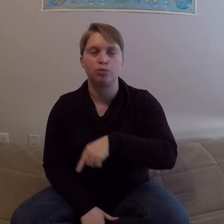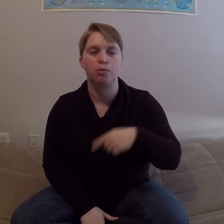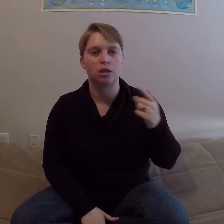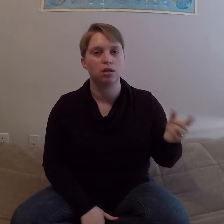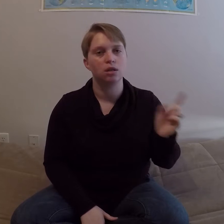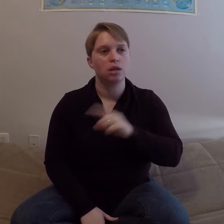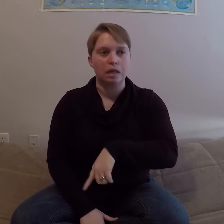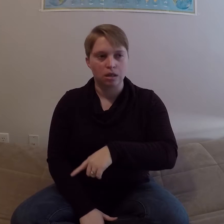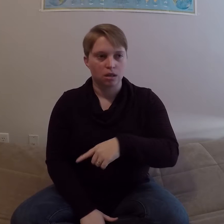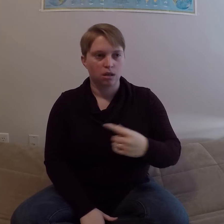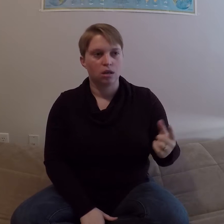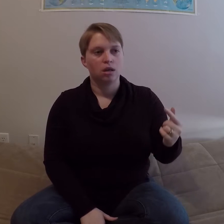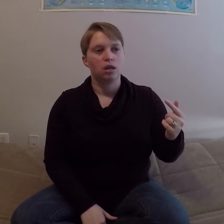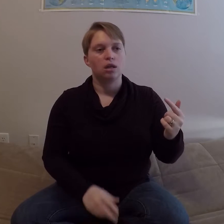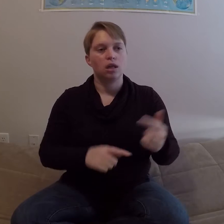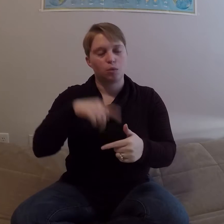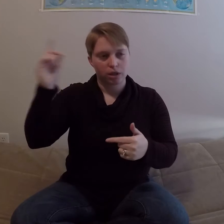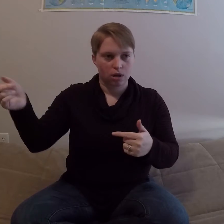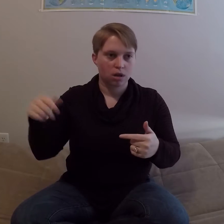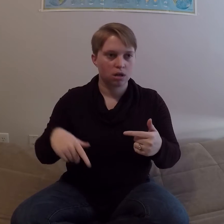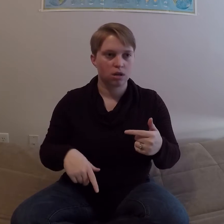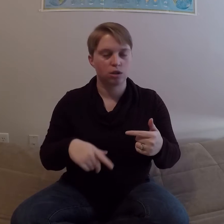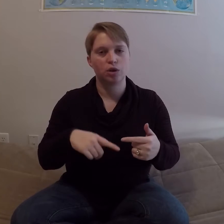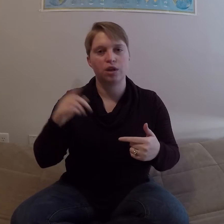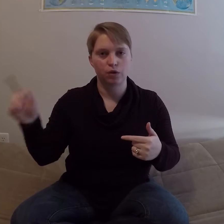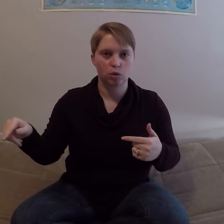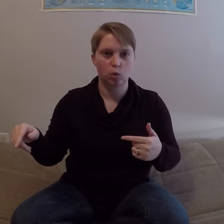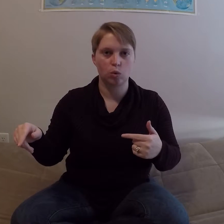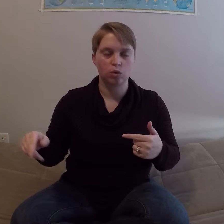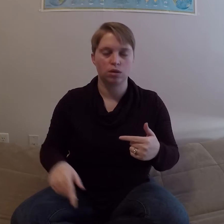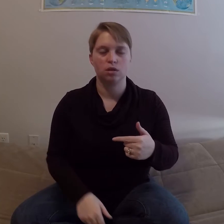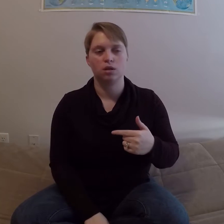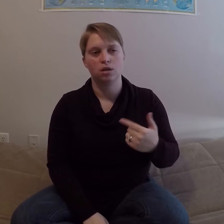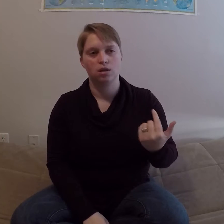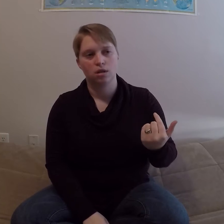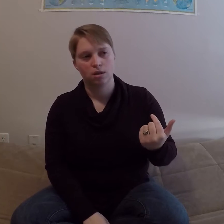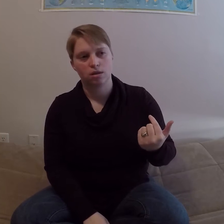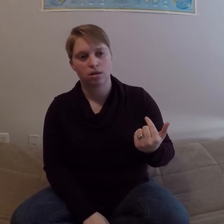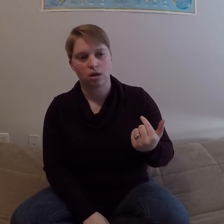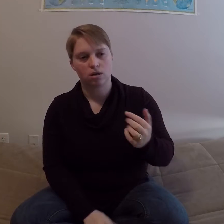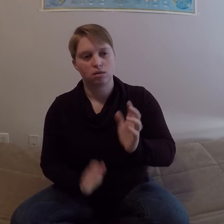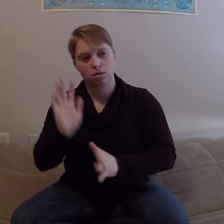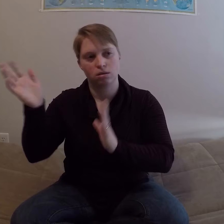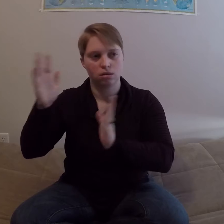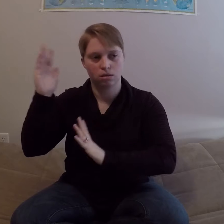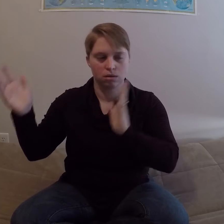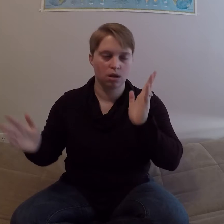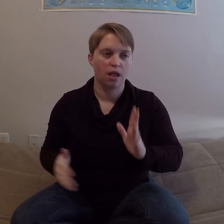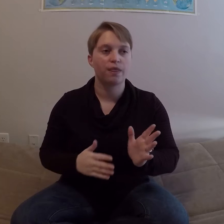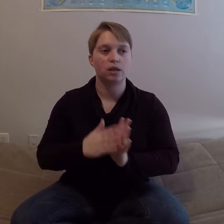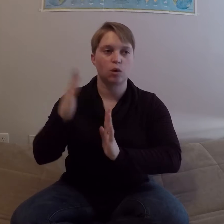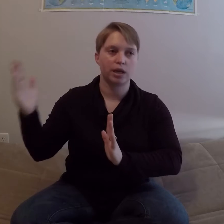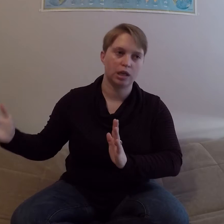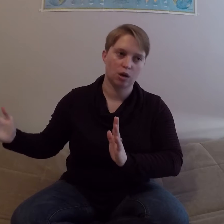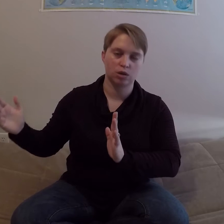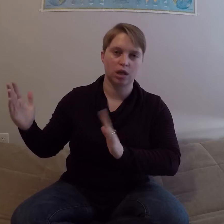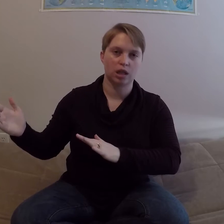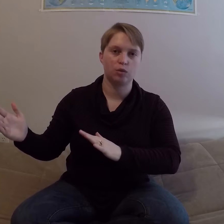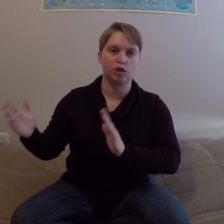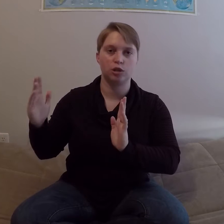but he went to a different school so that’s why he knows sign language is